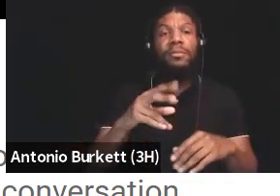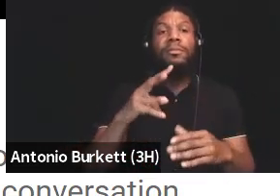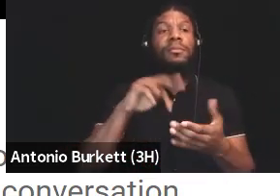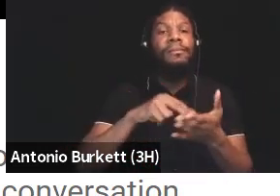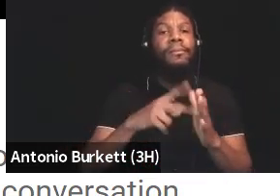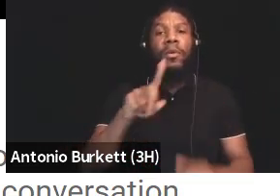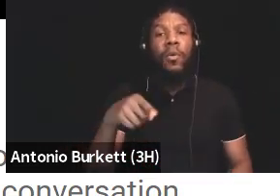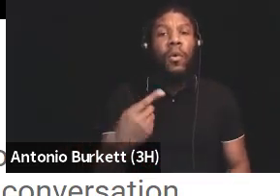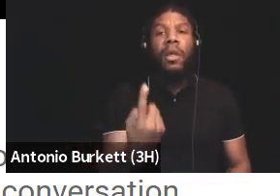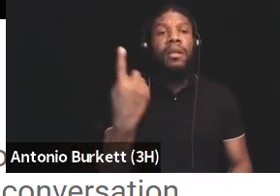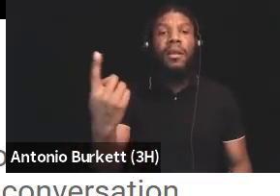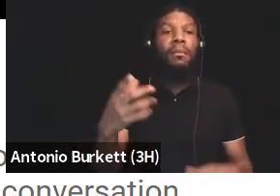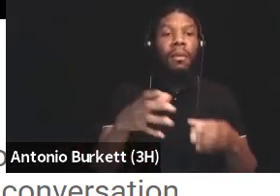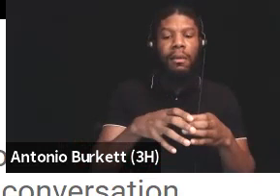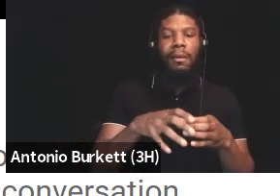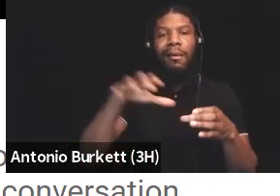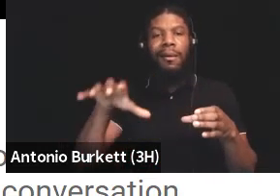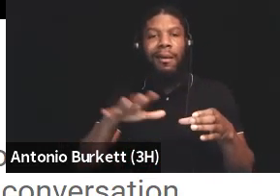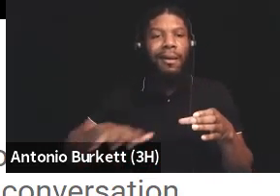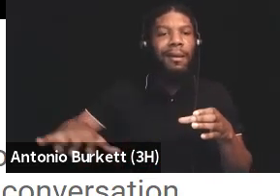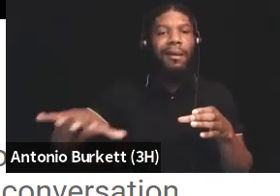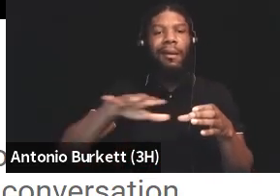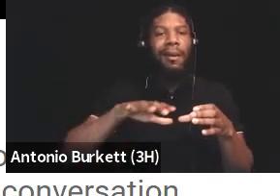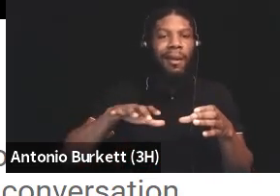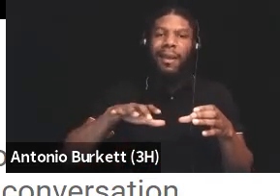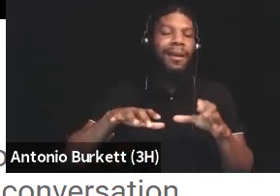on the periphery. Although I certainly do not see writing centers and writing professionals